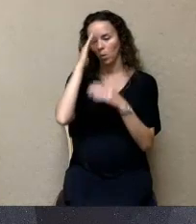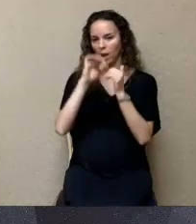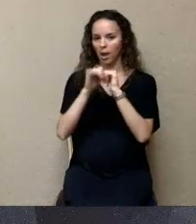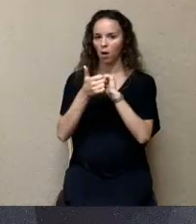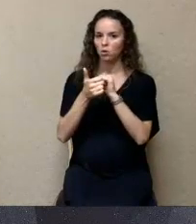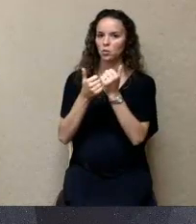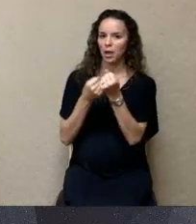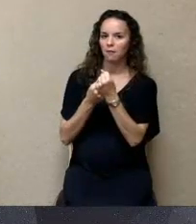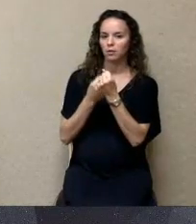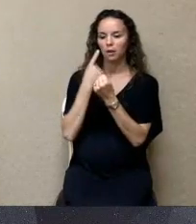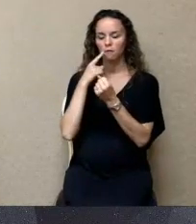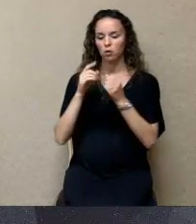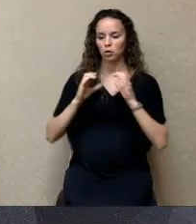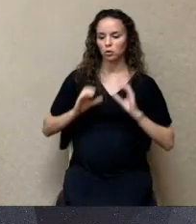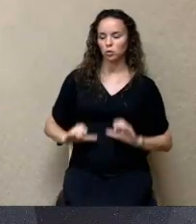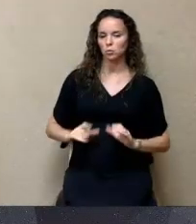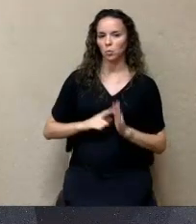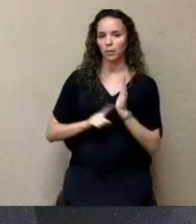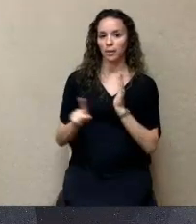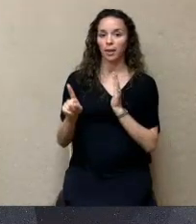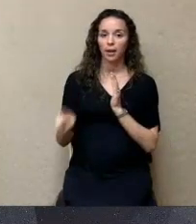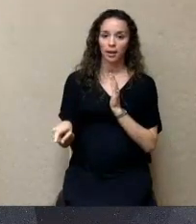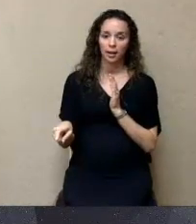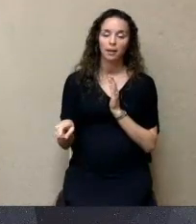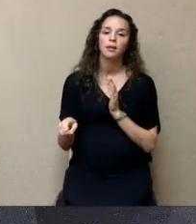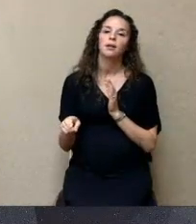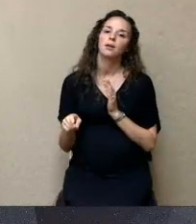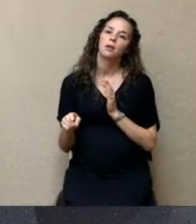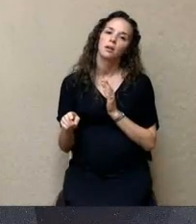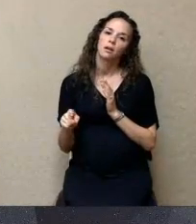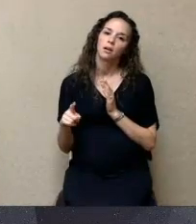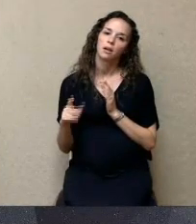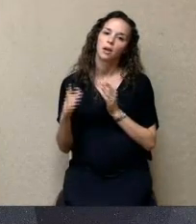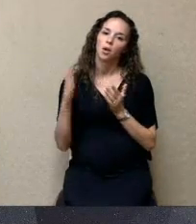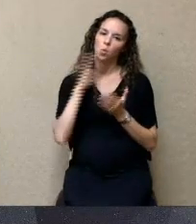the consumer would need and would partner back with ILCs